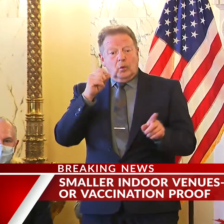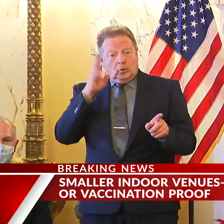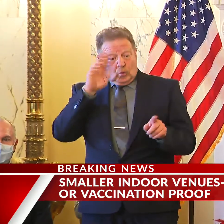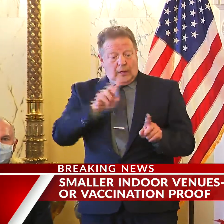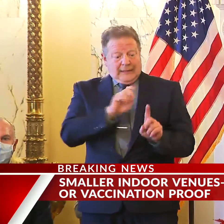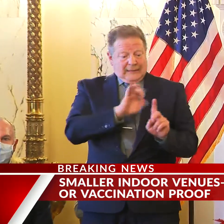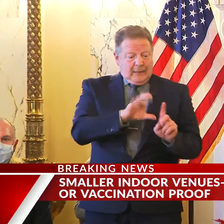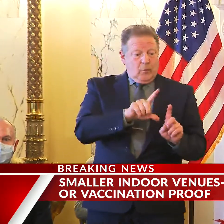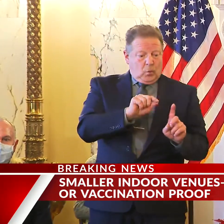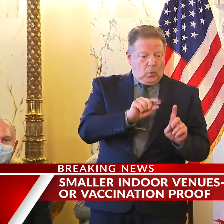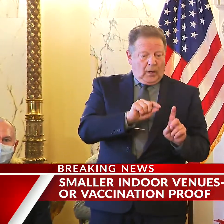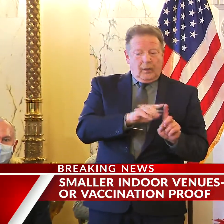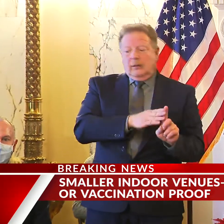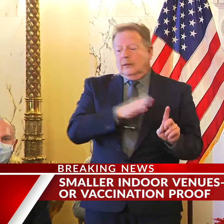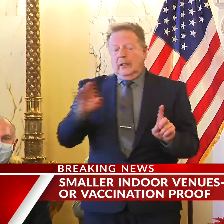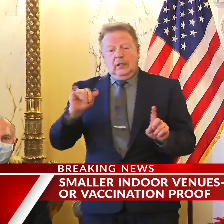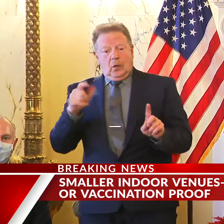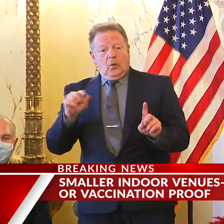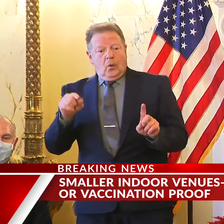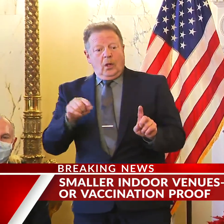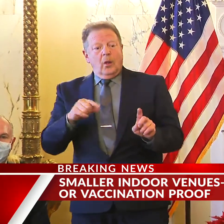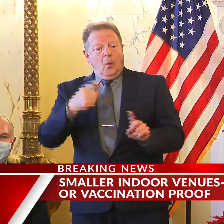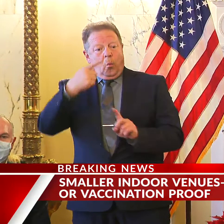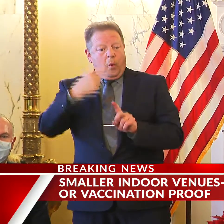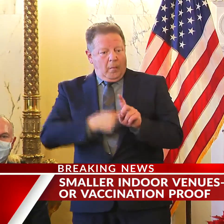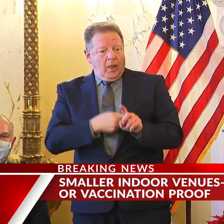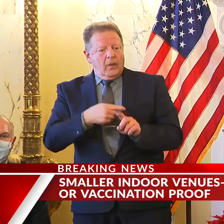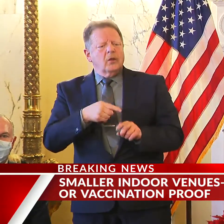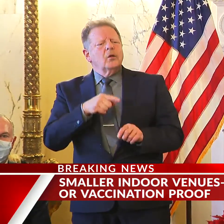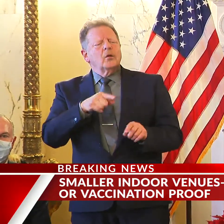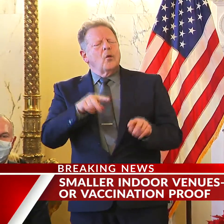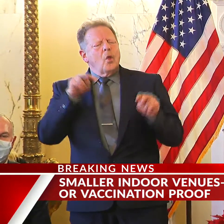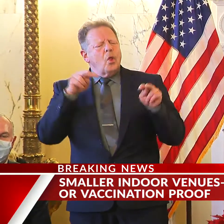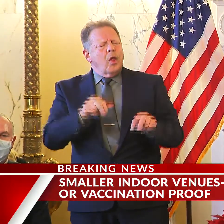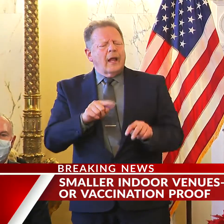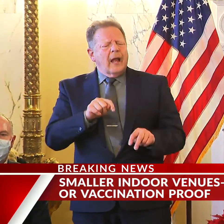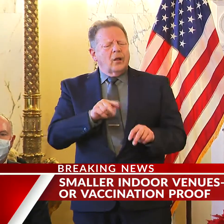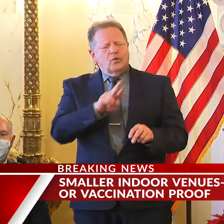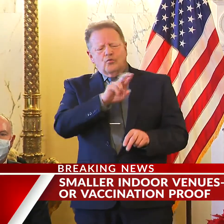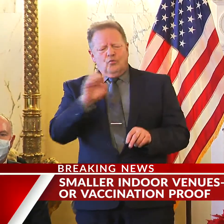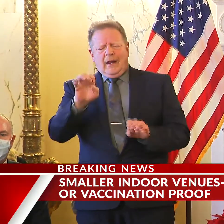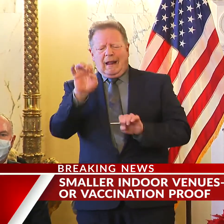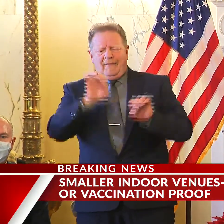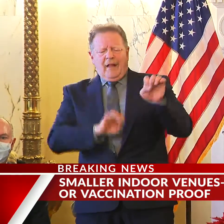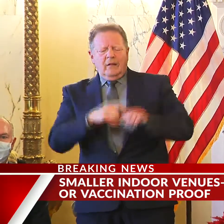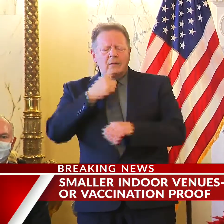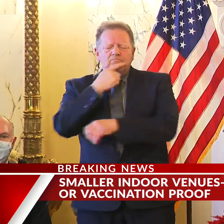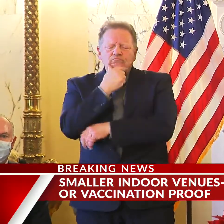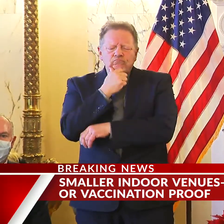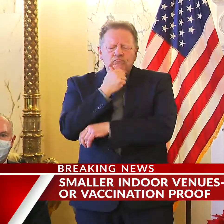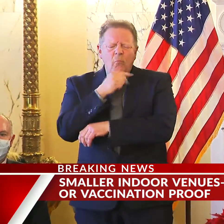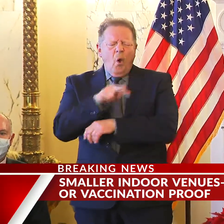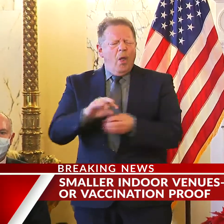2 QUESTIONS FOR YOU. ON JANUARY, 20TH, WHAT ARE YOU GOING TO BE LOOKING AT? BECAUSE, YOU KNOW, HAVE THE